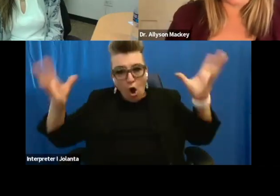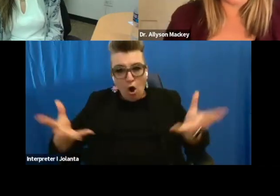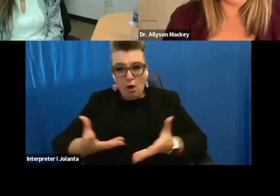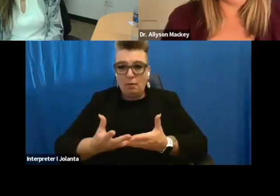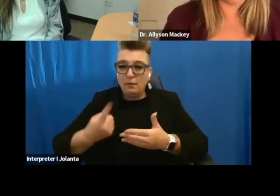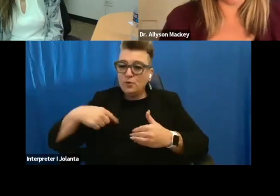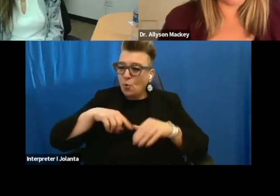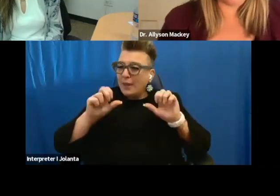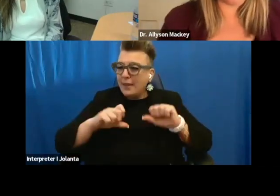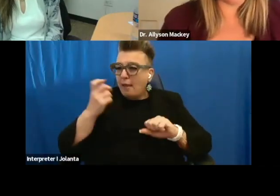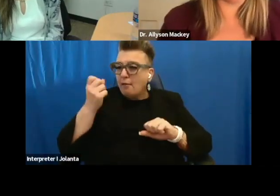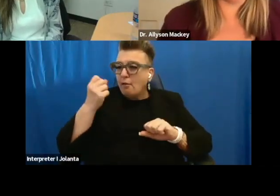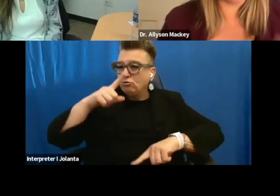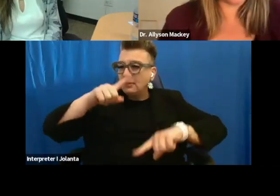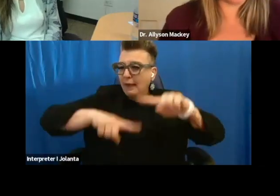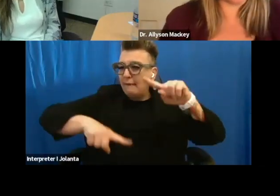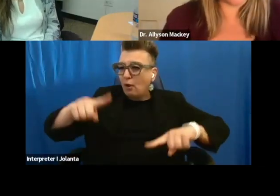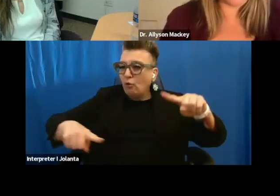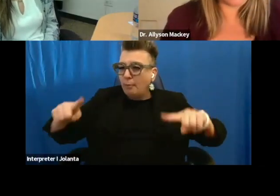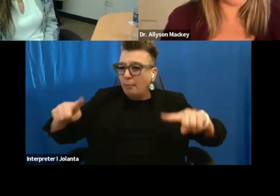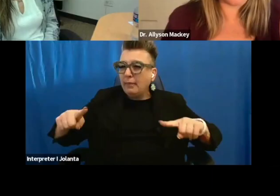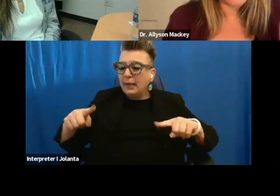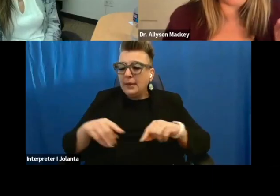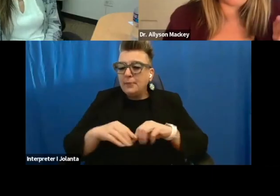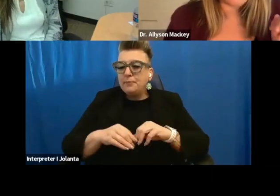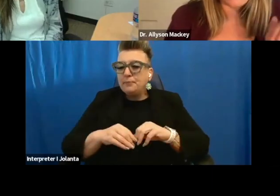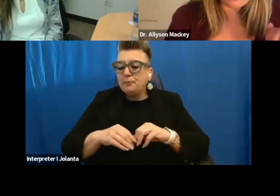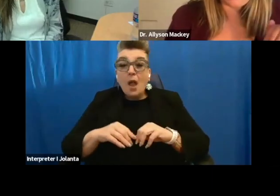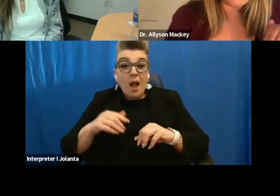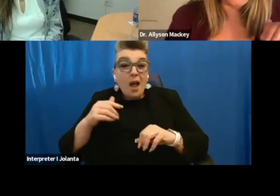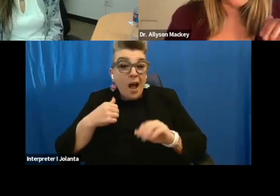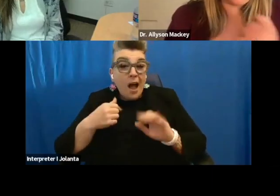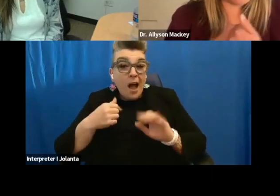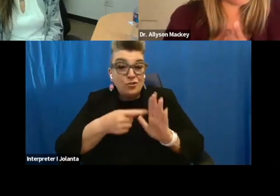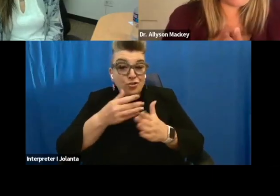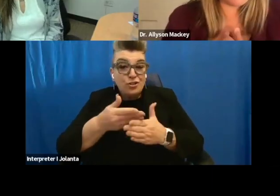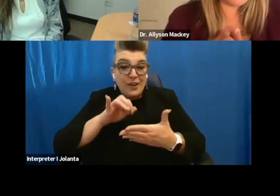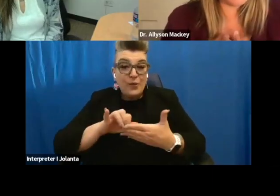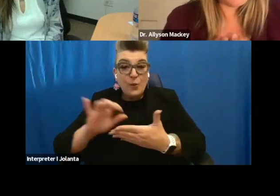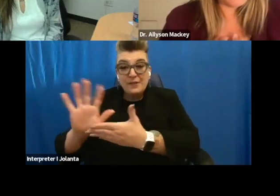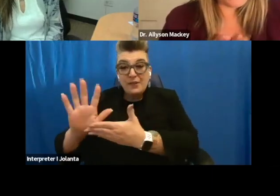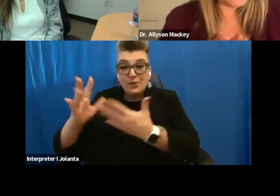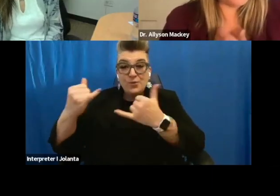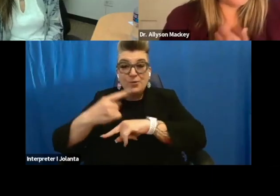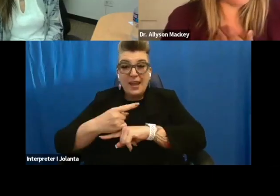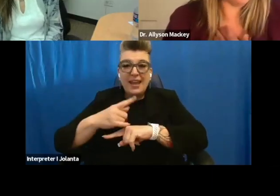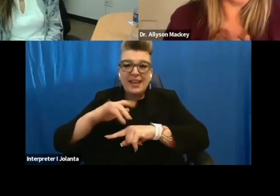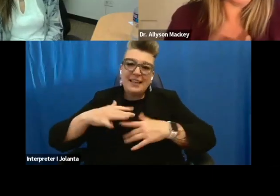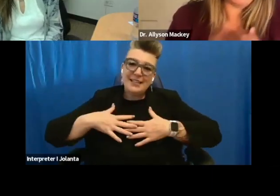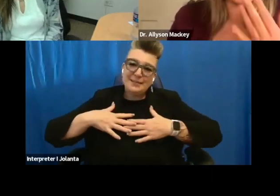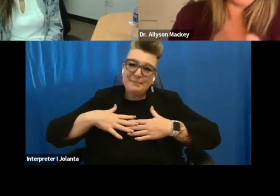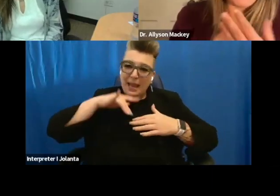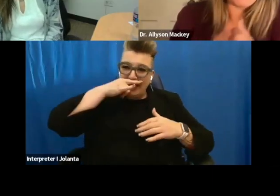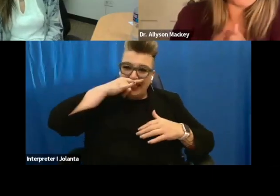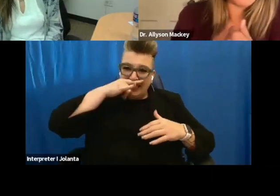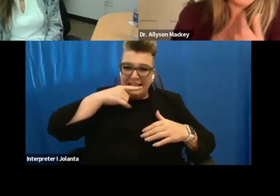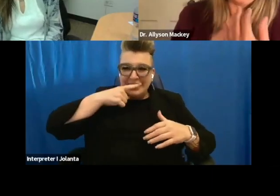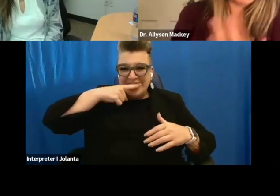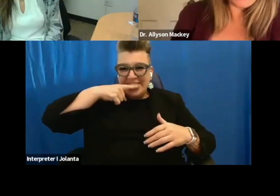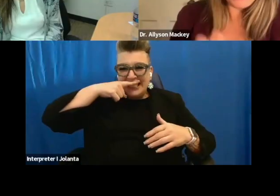experiences um the videos that I showed you today are from my kid so I like have